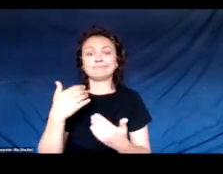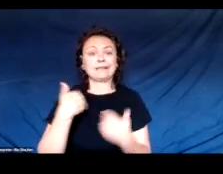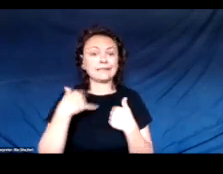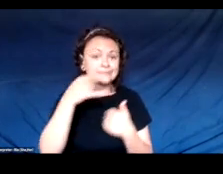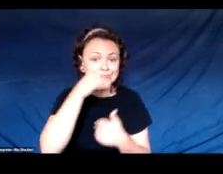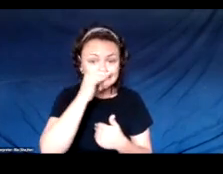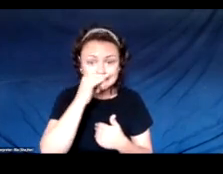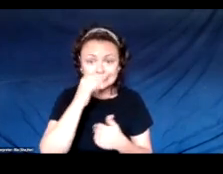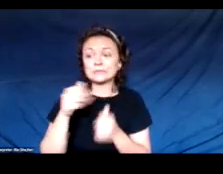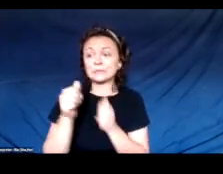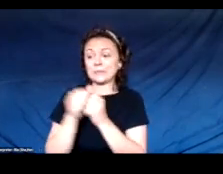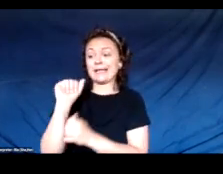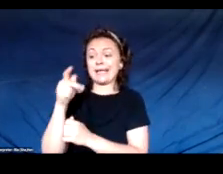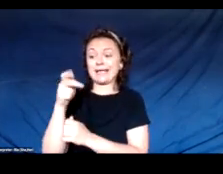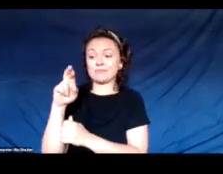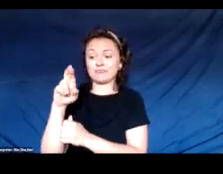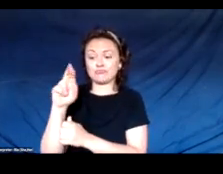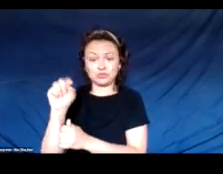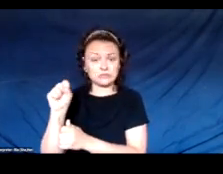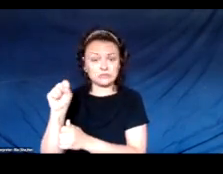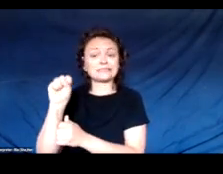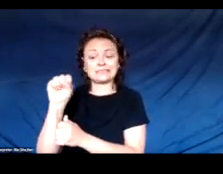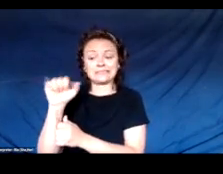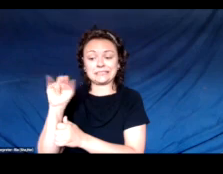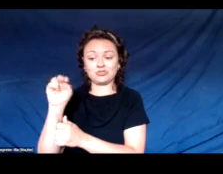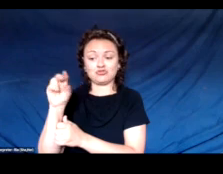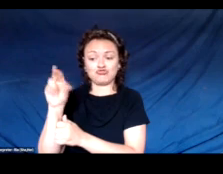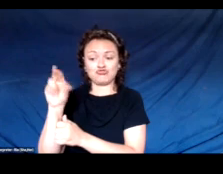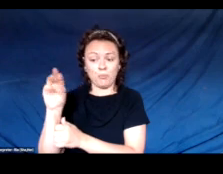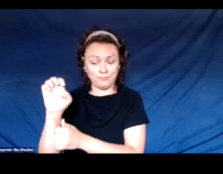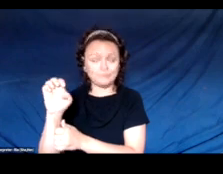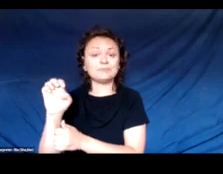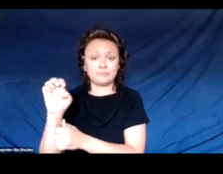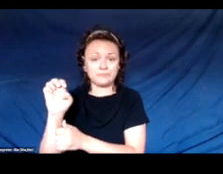Apert syndrome that has also been family to us here.